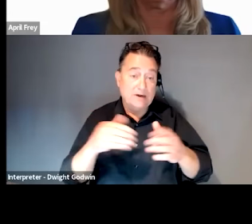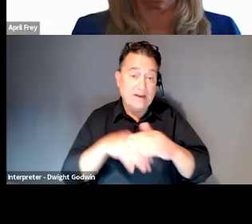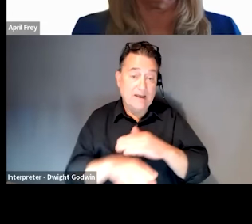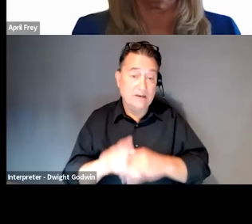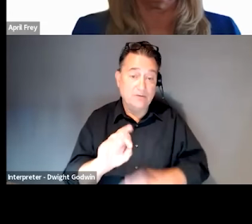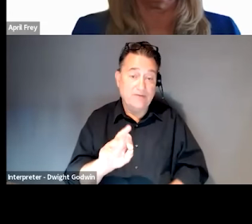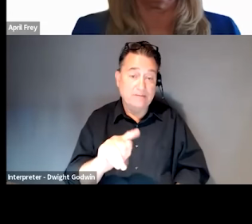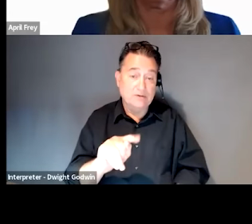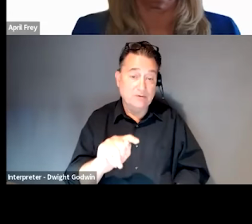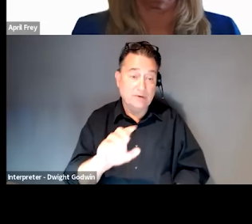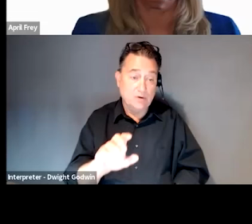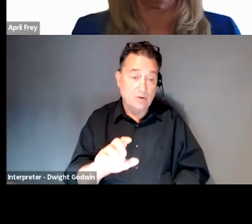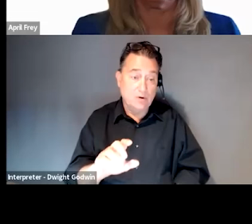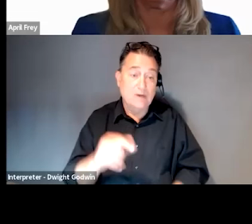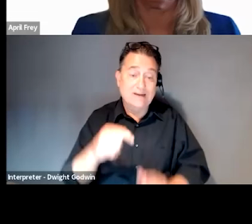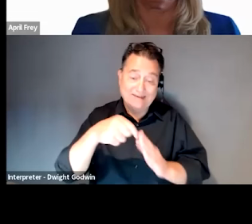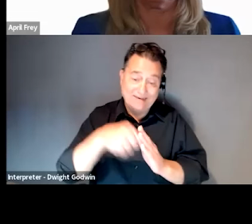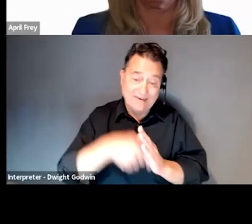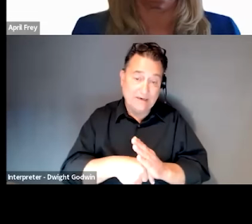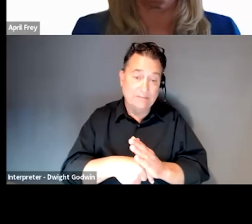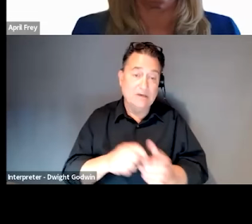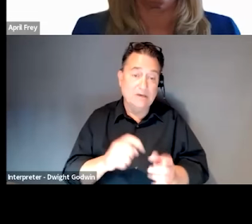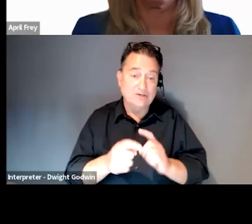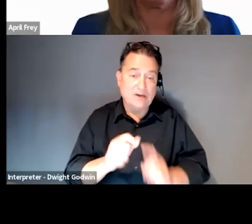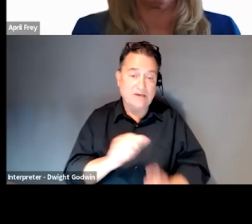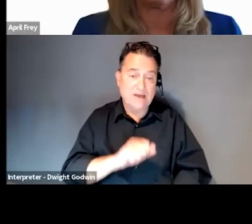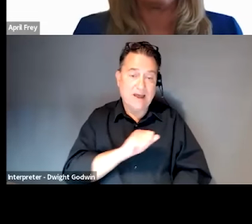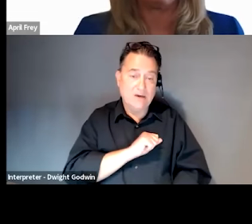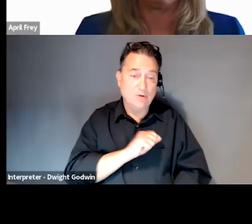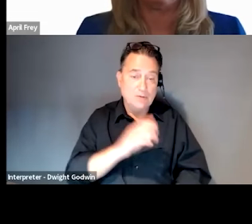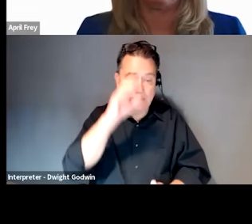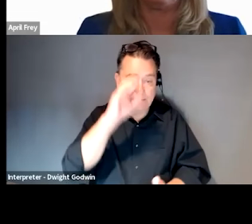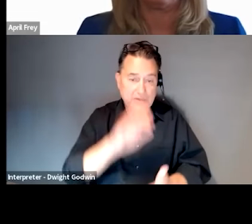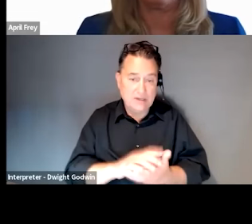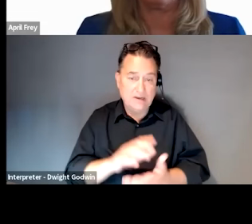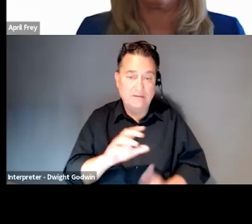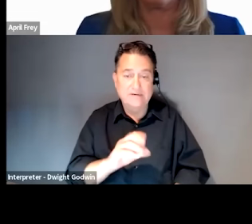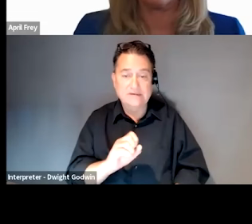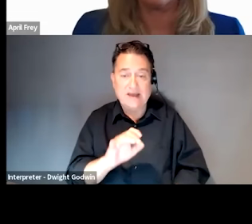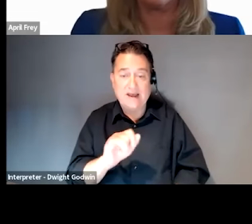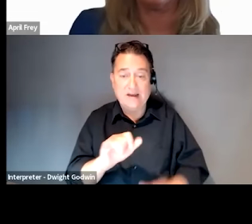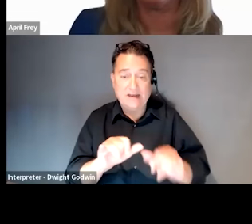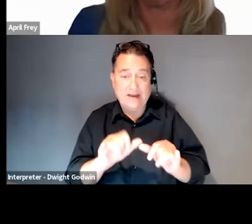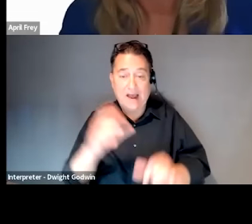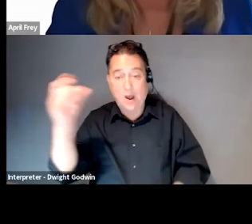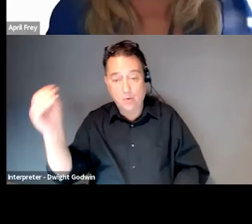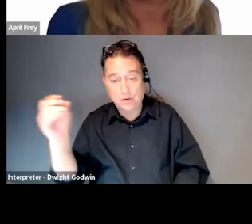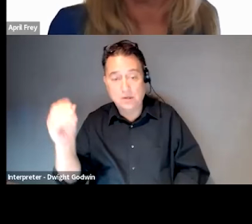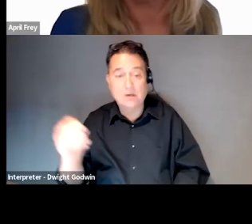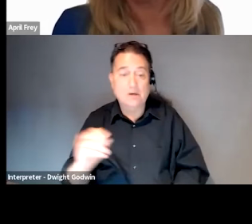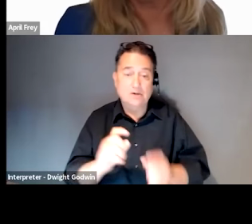scaling deep, which is changing attitudes and beliefs, scaling out, which is changing systems, and scaling around,